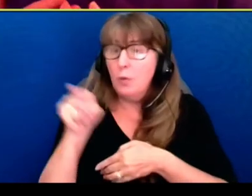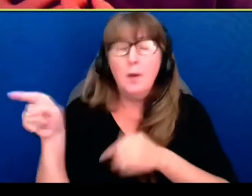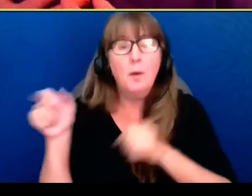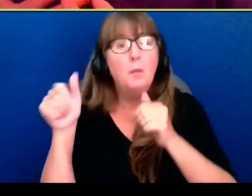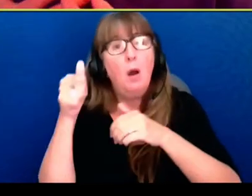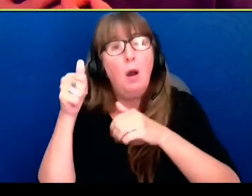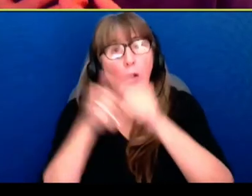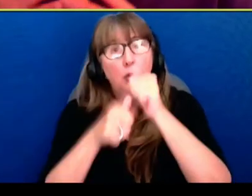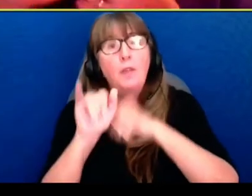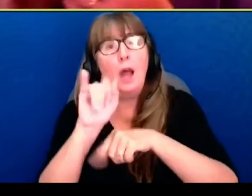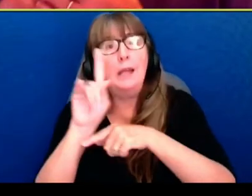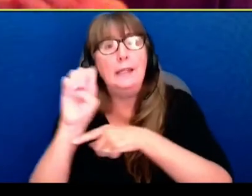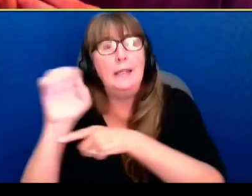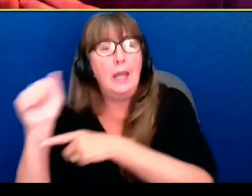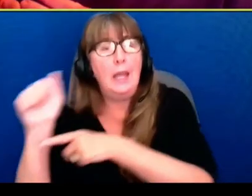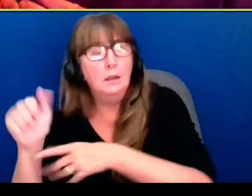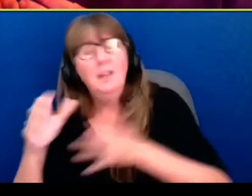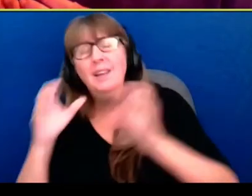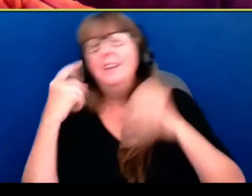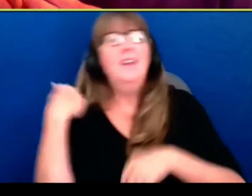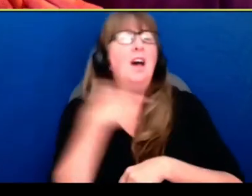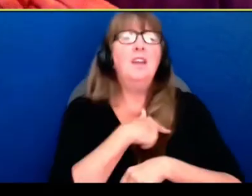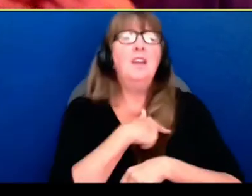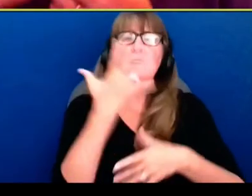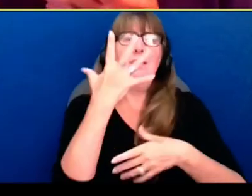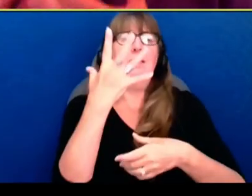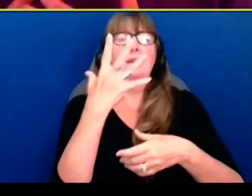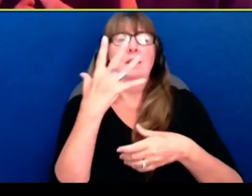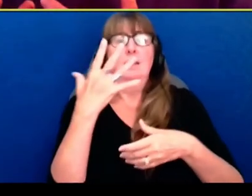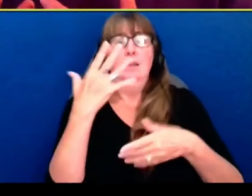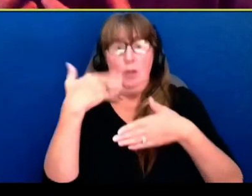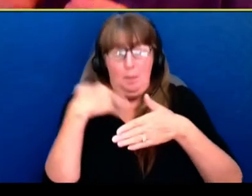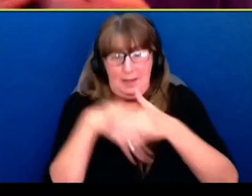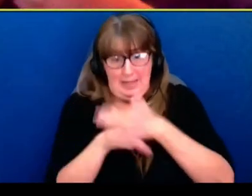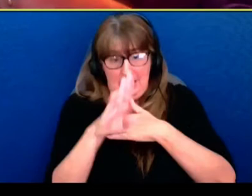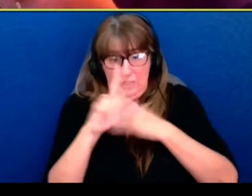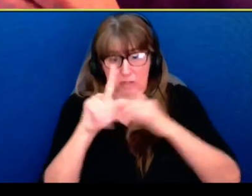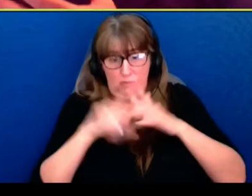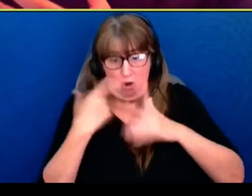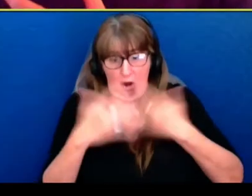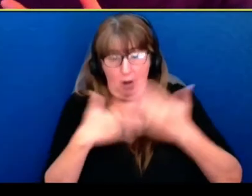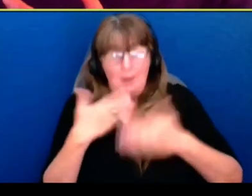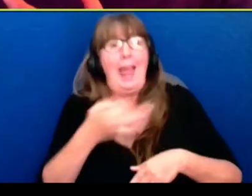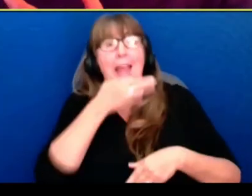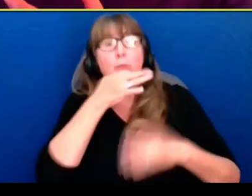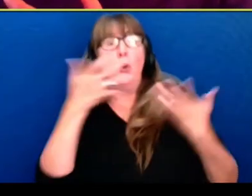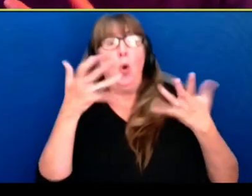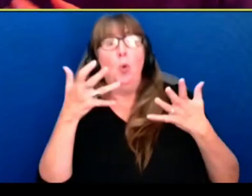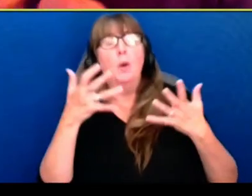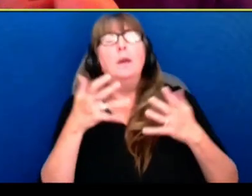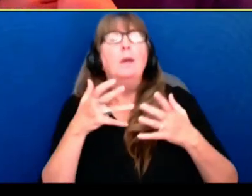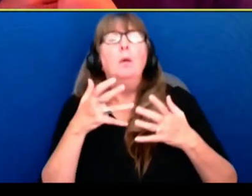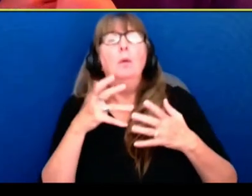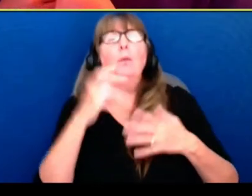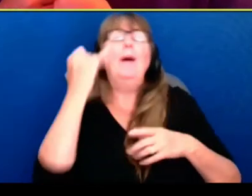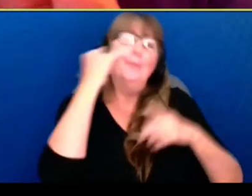None of us come into that process as experts in education, unless of course we're teacher to begin with.